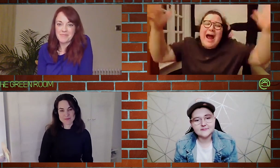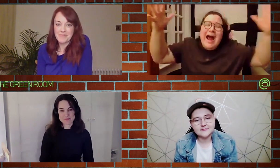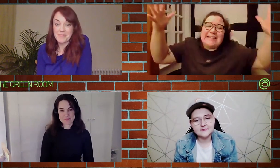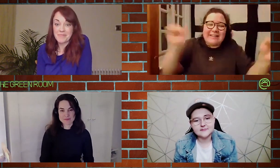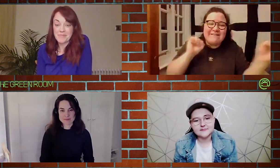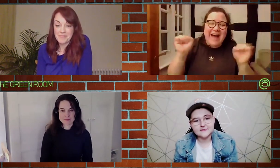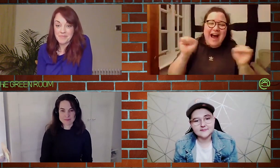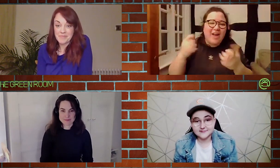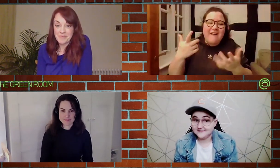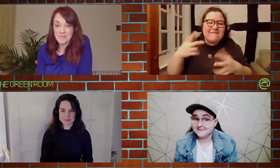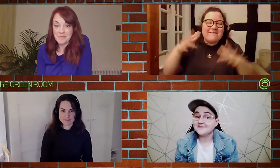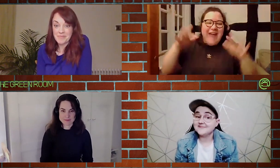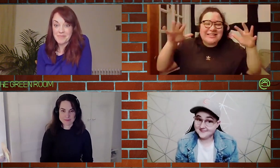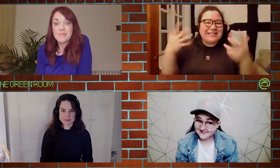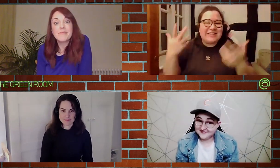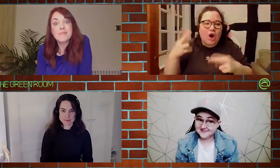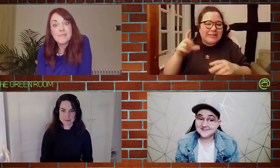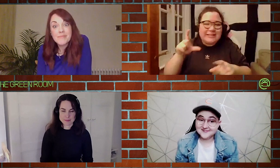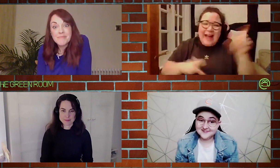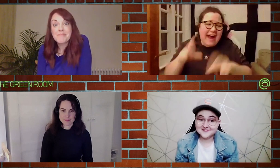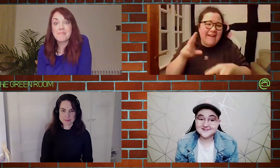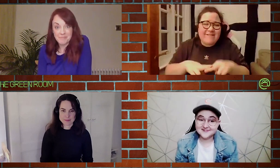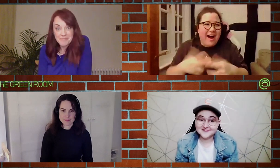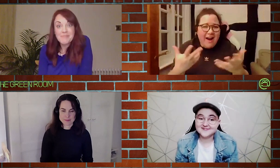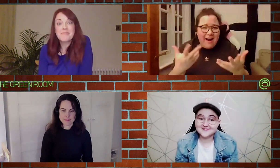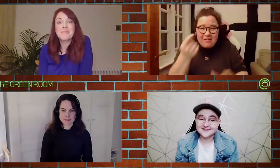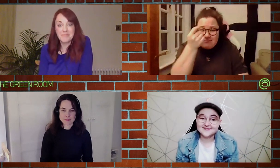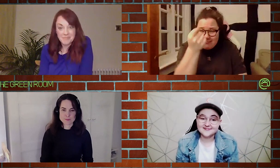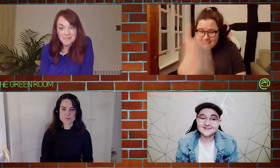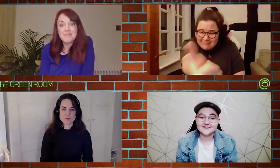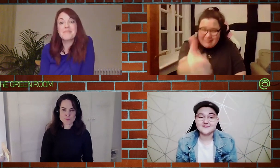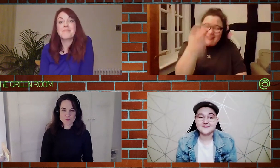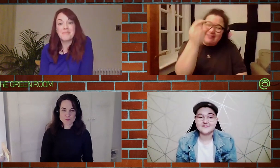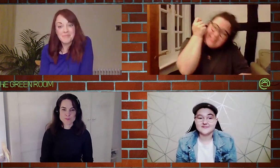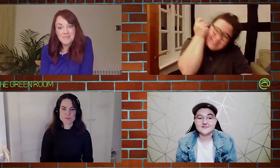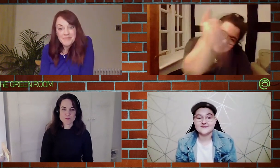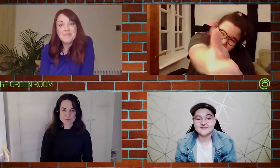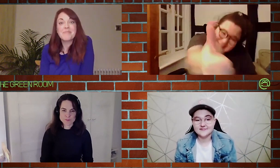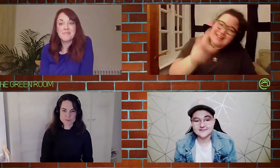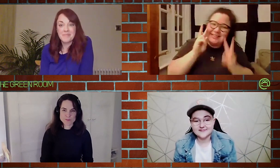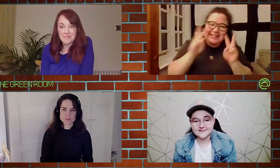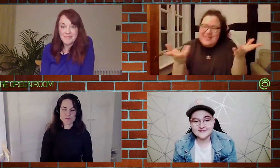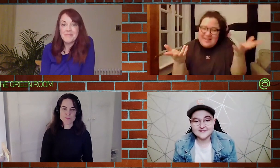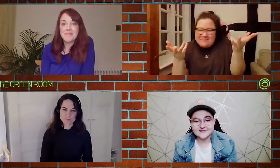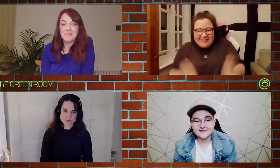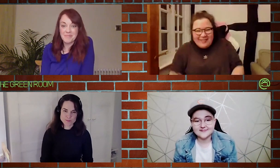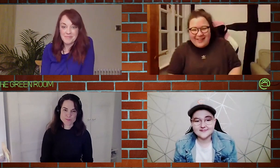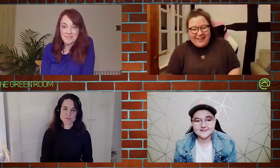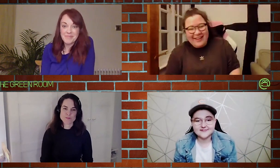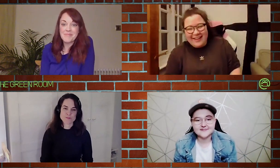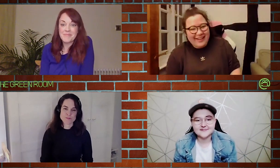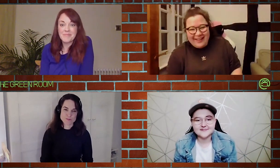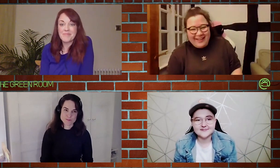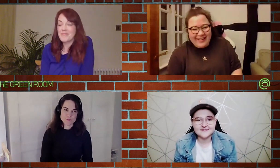in theatre. I'm a massive fan of fantasy, sci-fI and it's so rarely staged in the theatre.